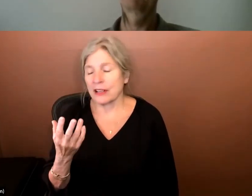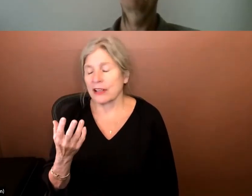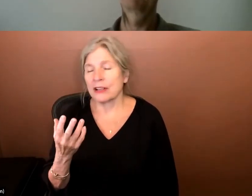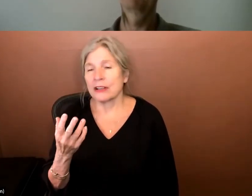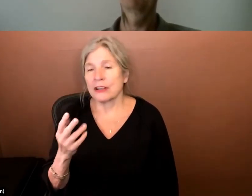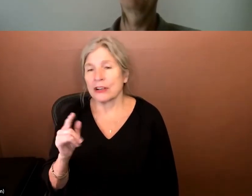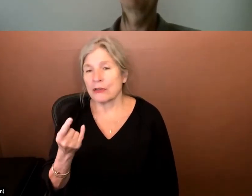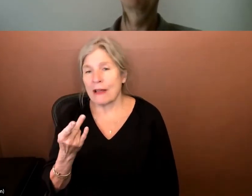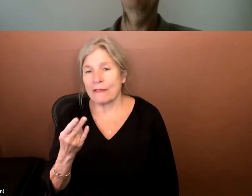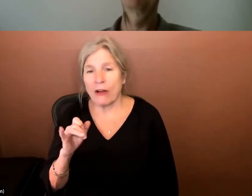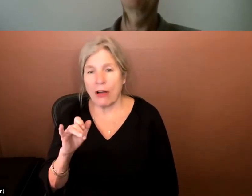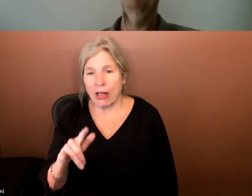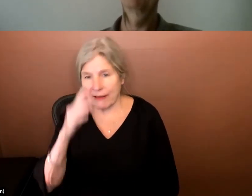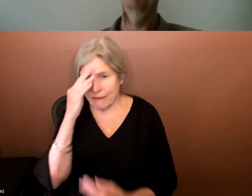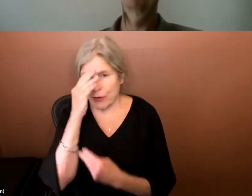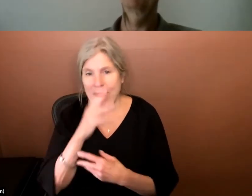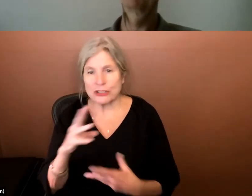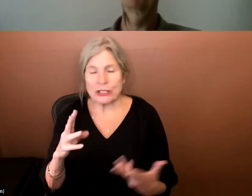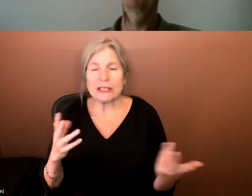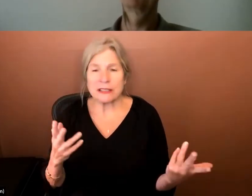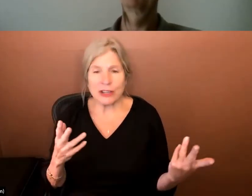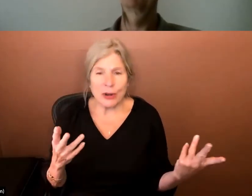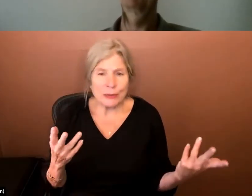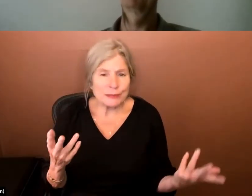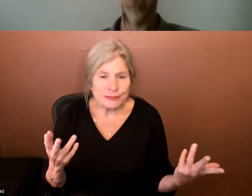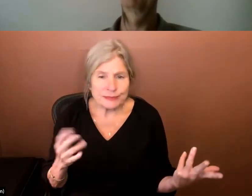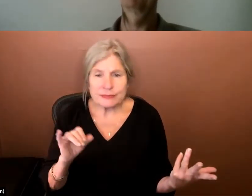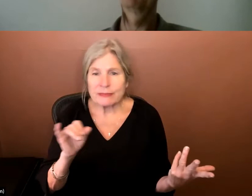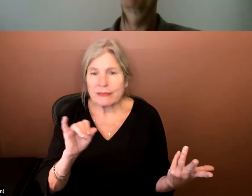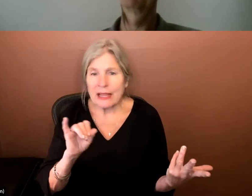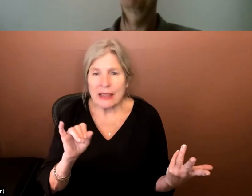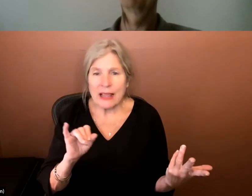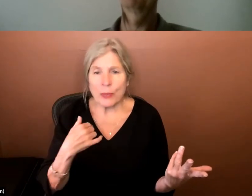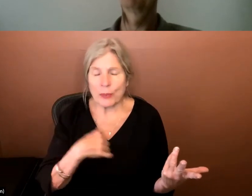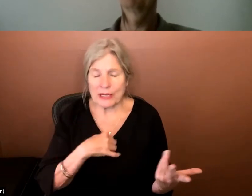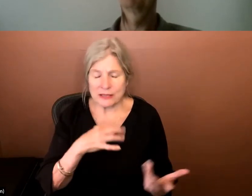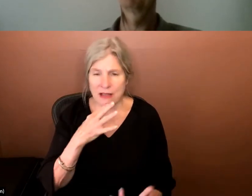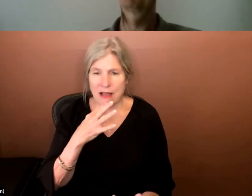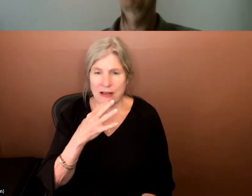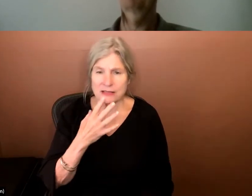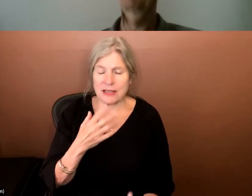information like we talked. I mentioned his Lego